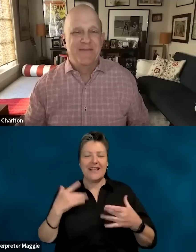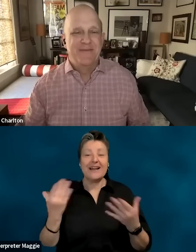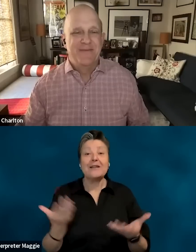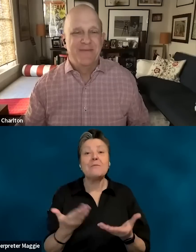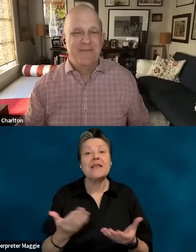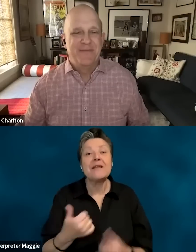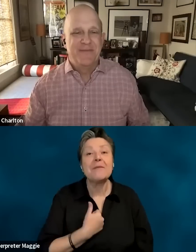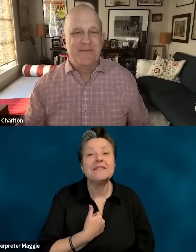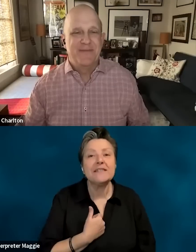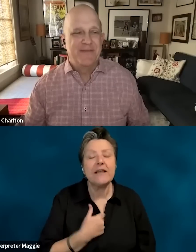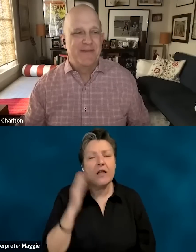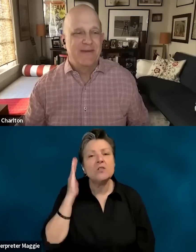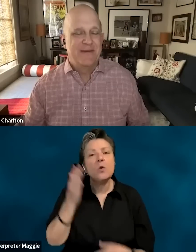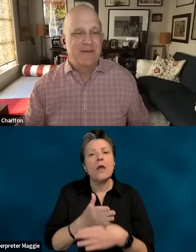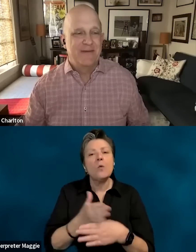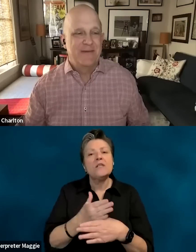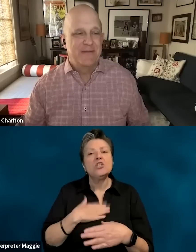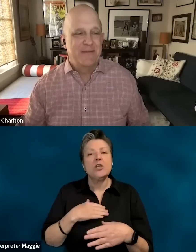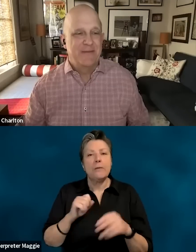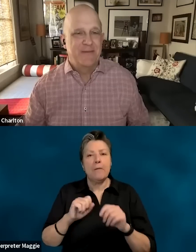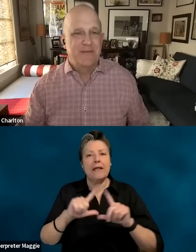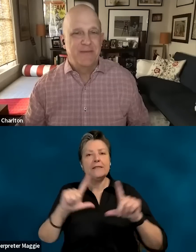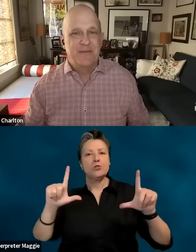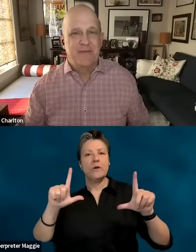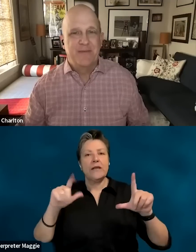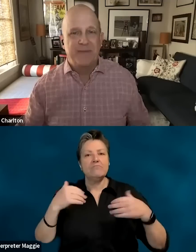So I'll share my screen, I have a presentation.